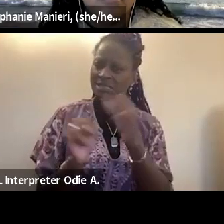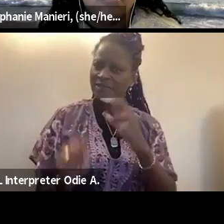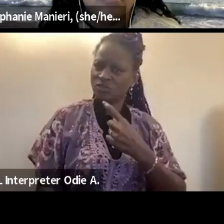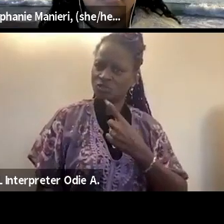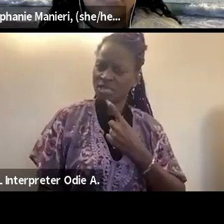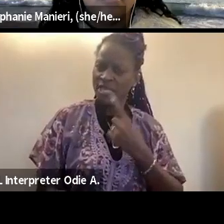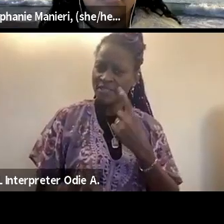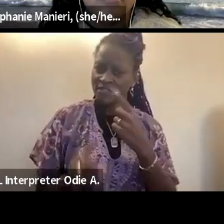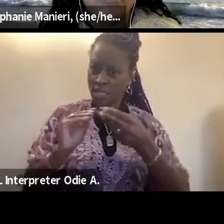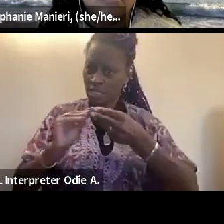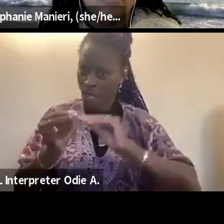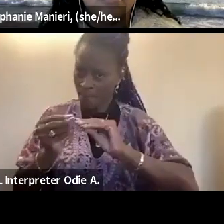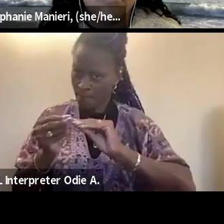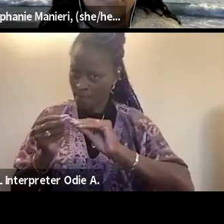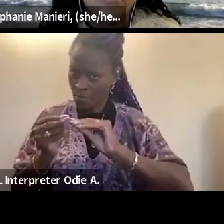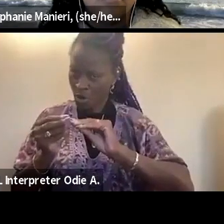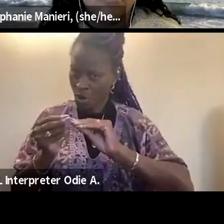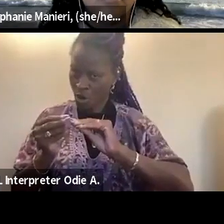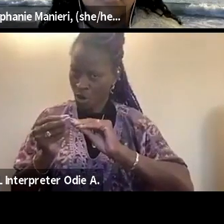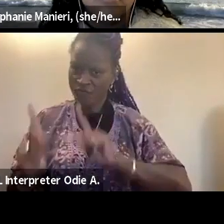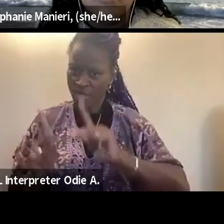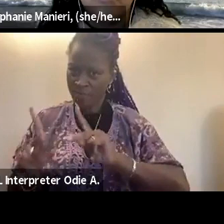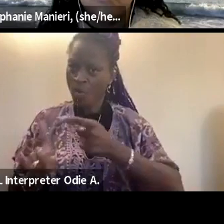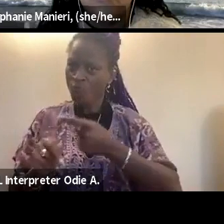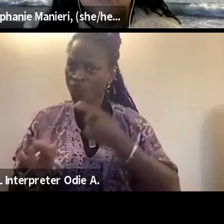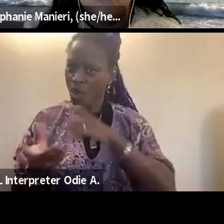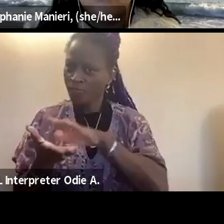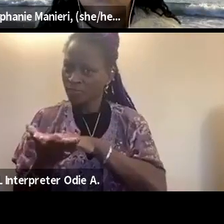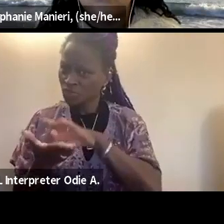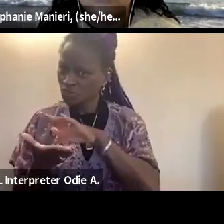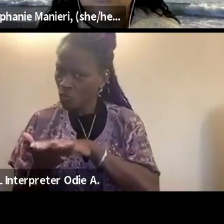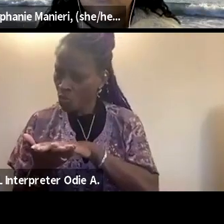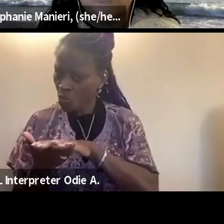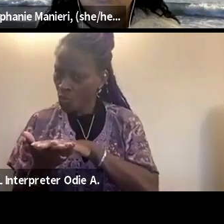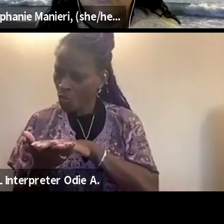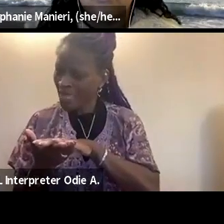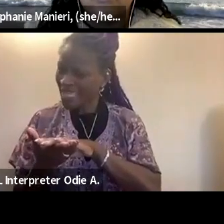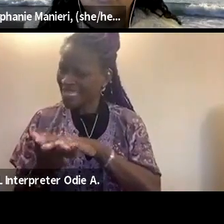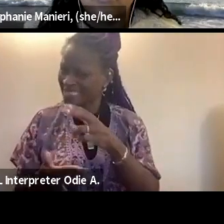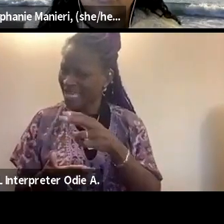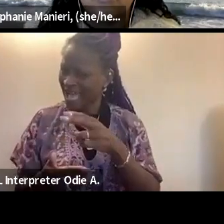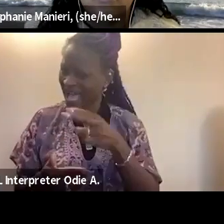of cases coming from campus is likely higher than that?